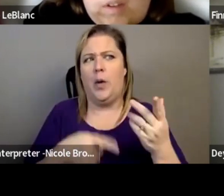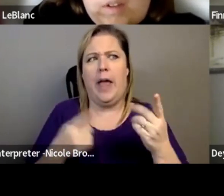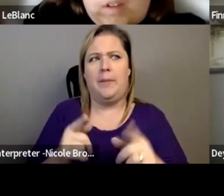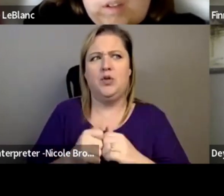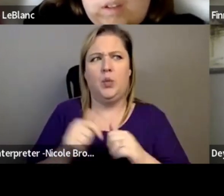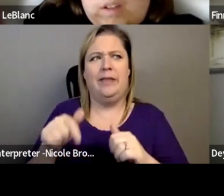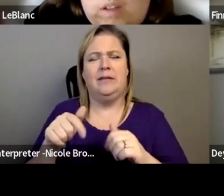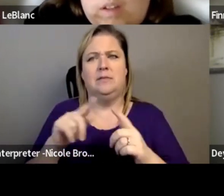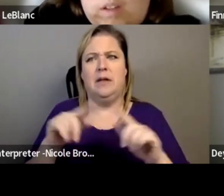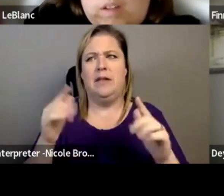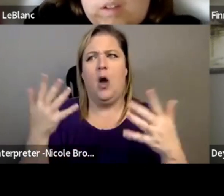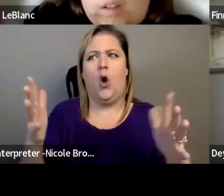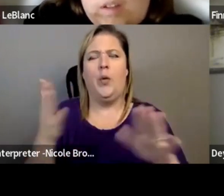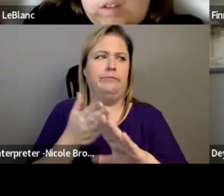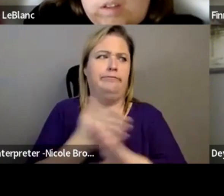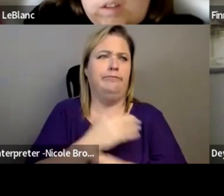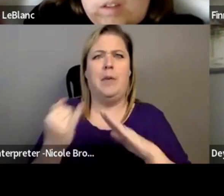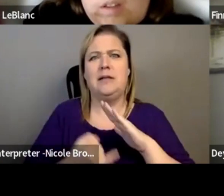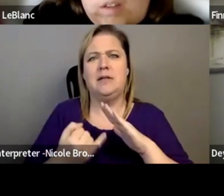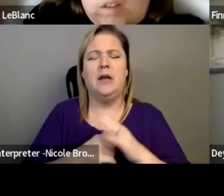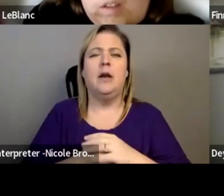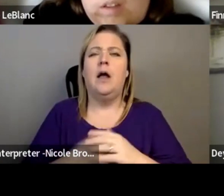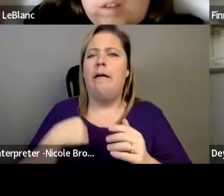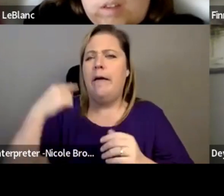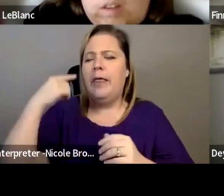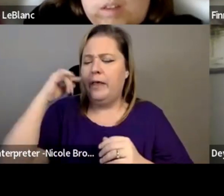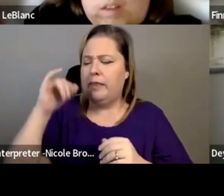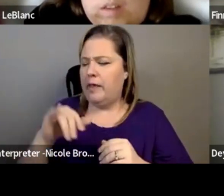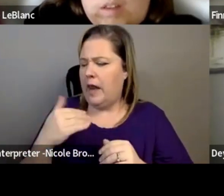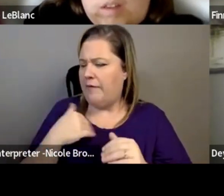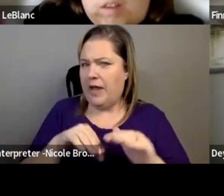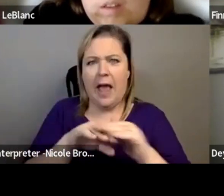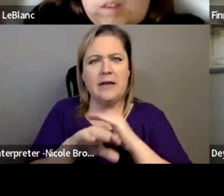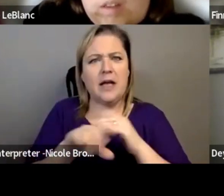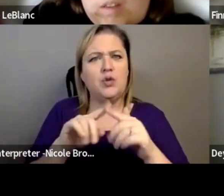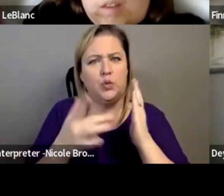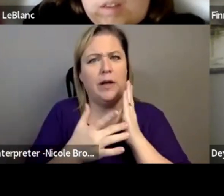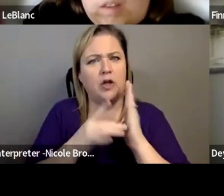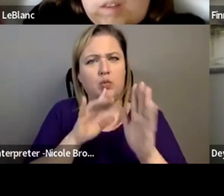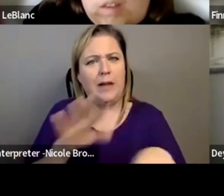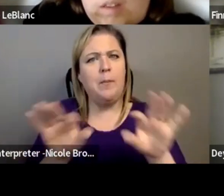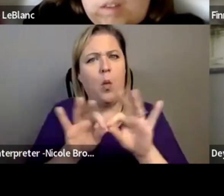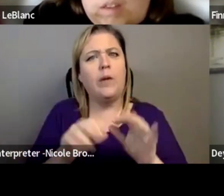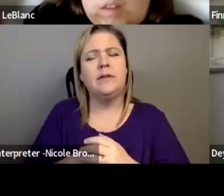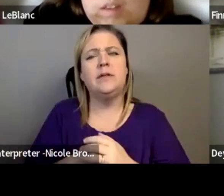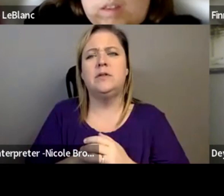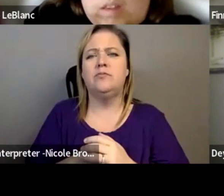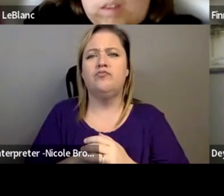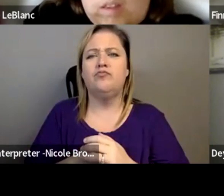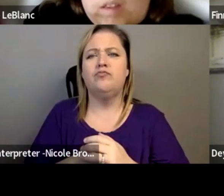pandemic. I also think that having access to technology is important. Making sure that